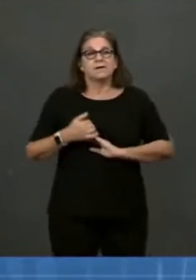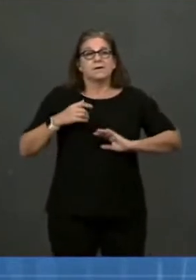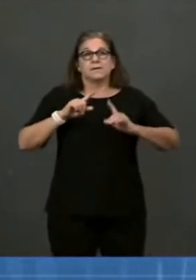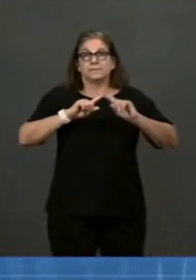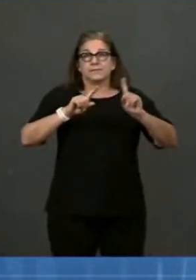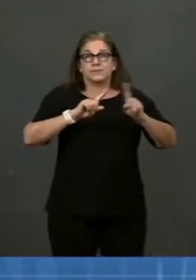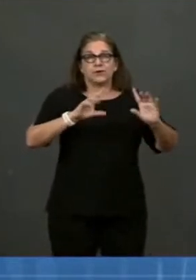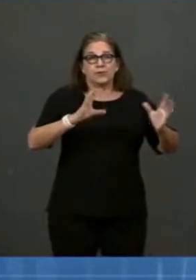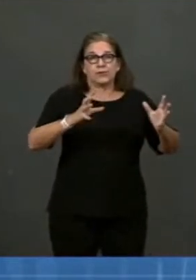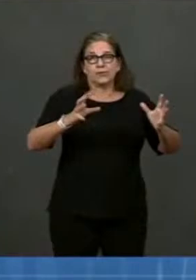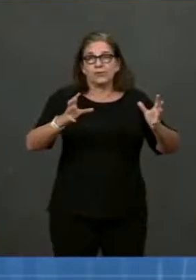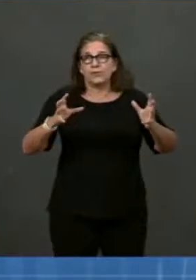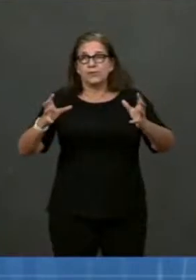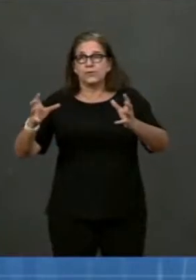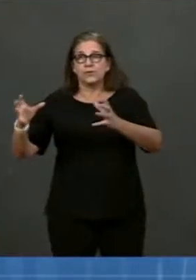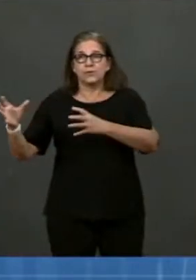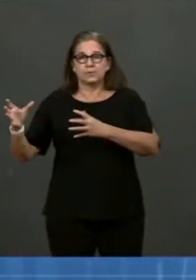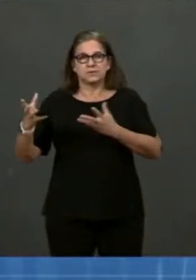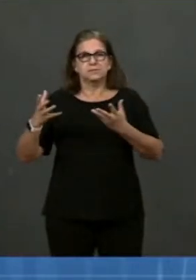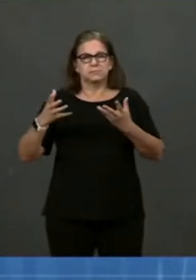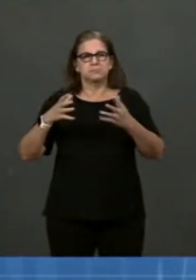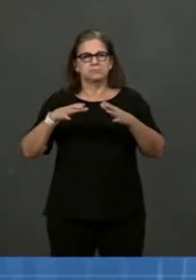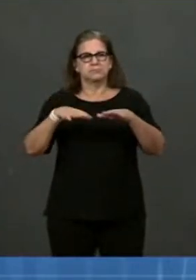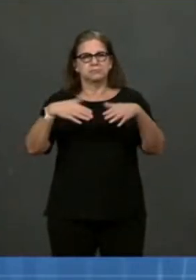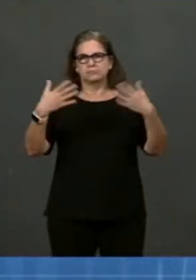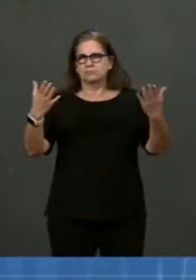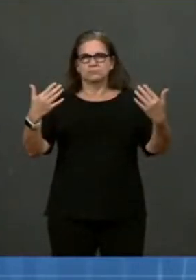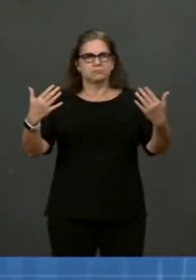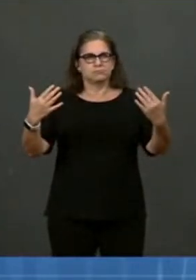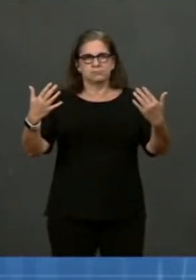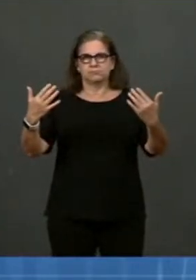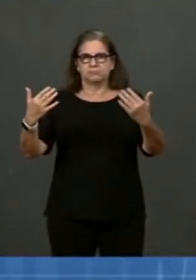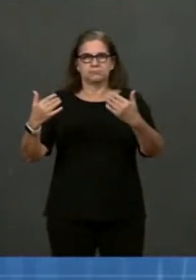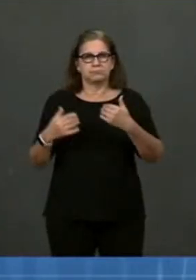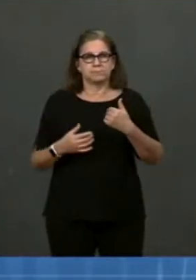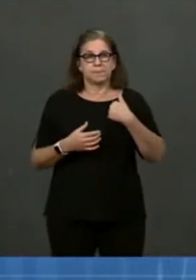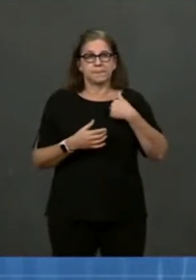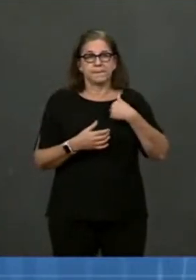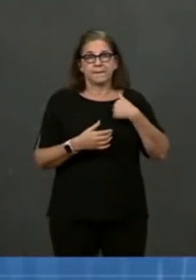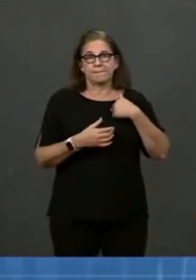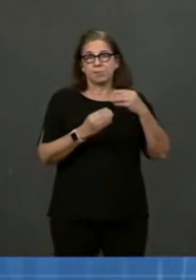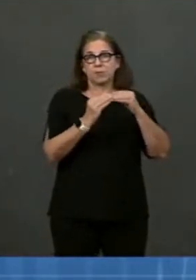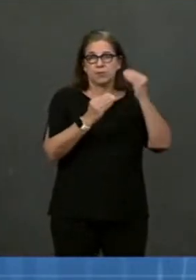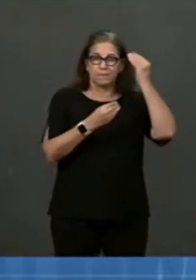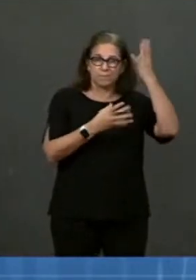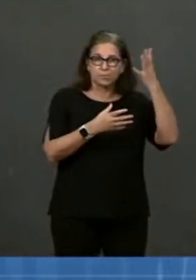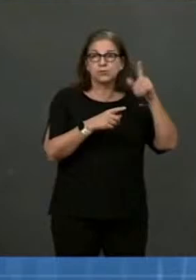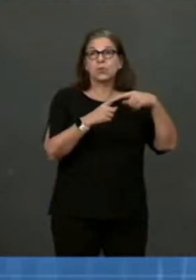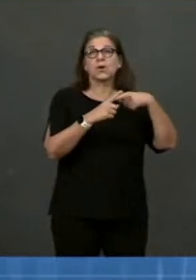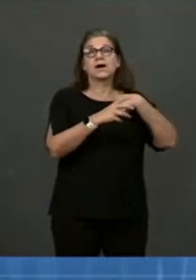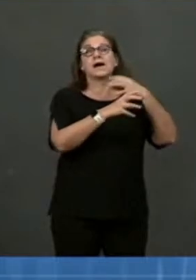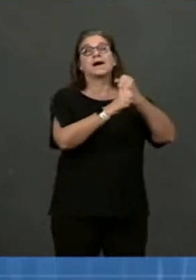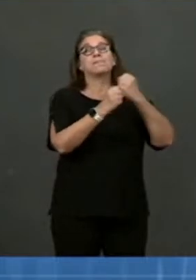ITS ON GOING AS WELL AS ITS POTENTIAL FOR OUR OTHER AGE